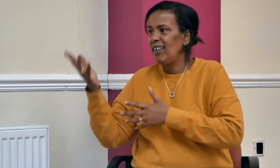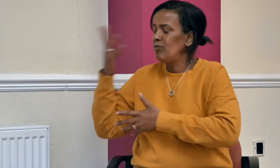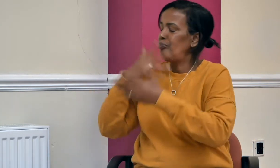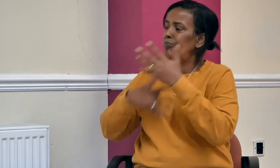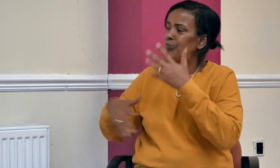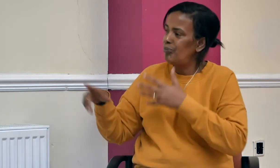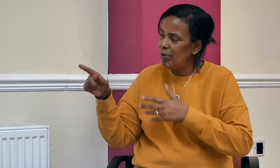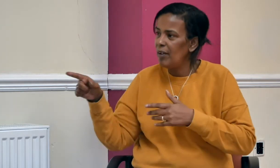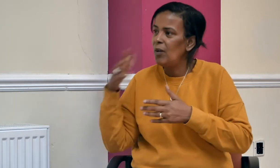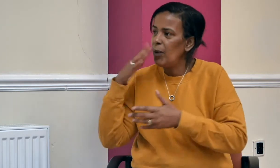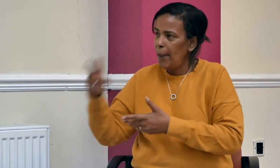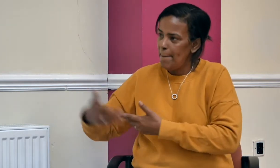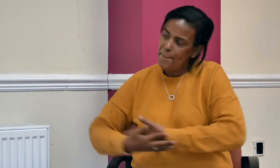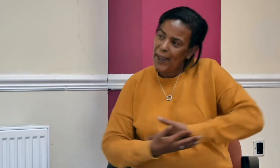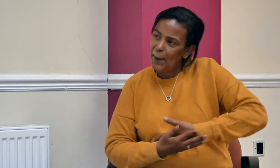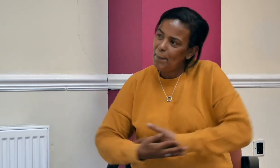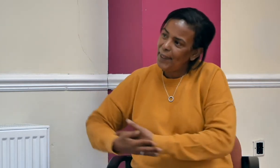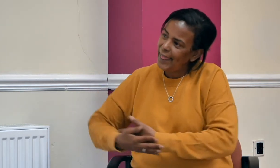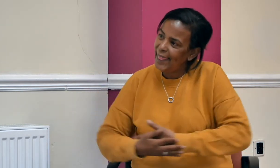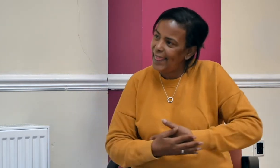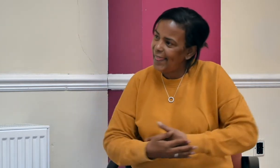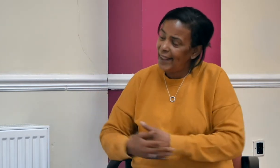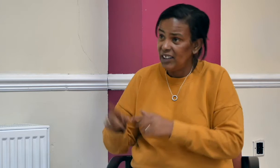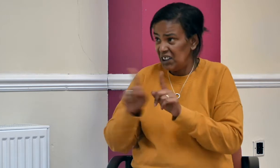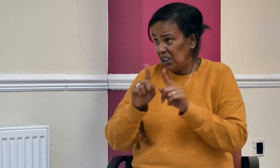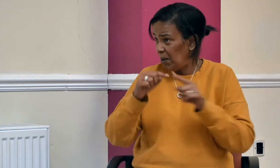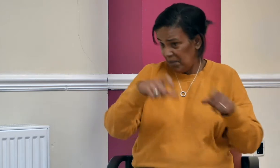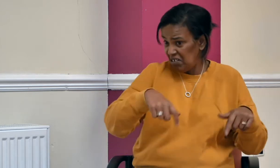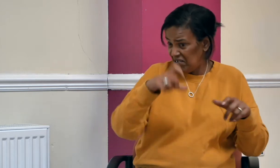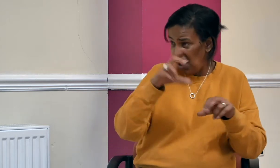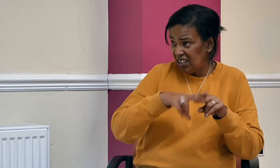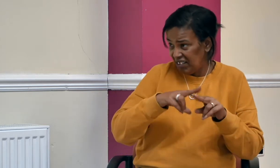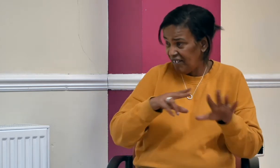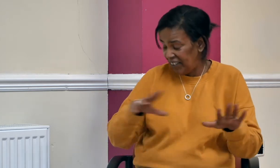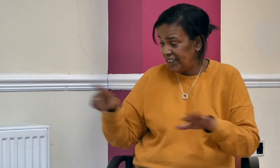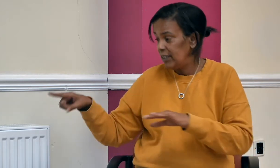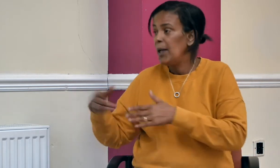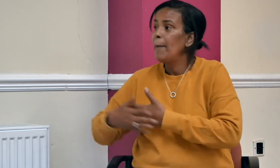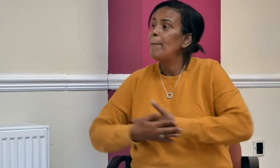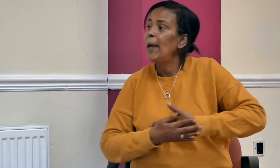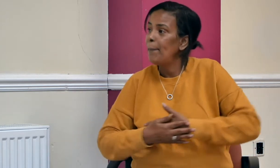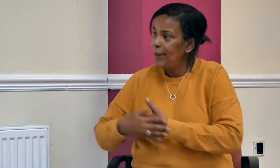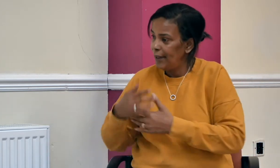He explained to me, the same thing happened to babies in Cardiff.